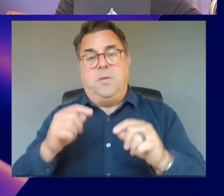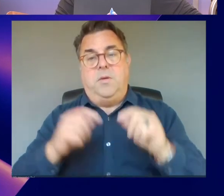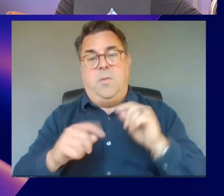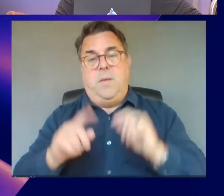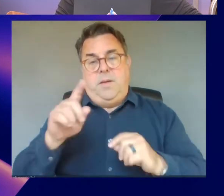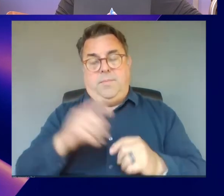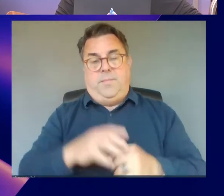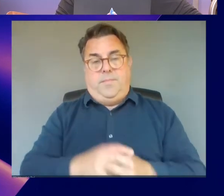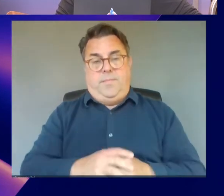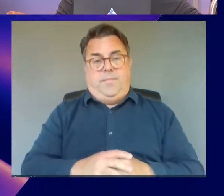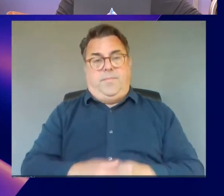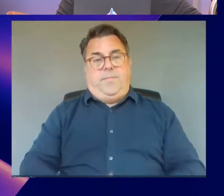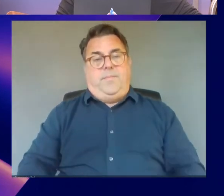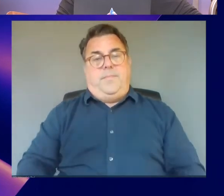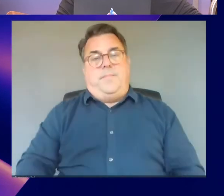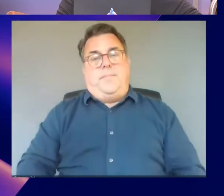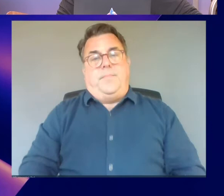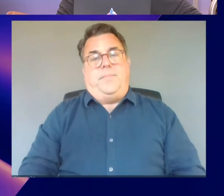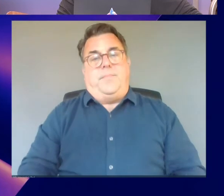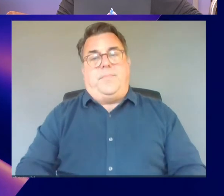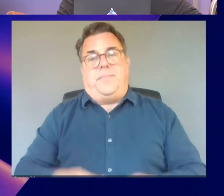and I'm gonna do another quick deploy.